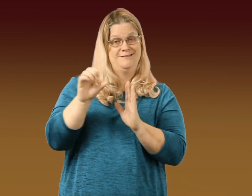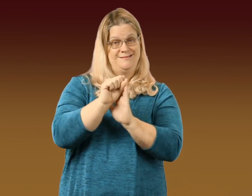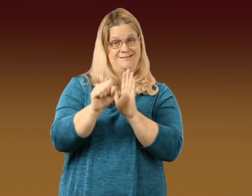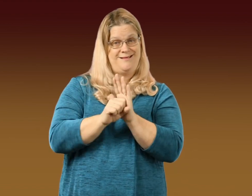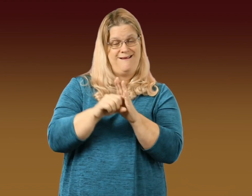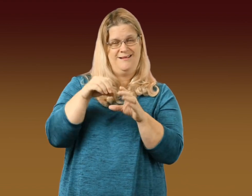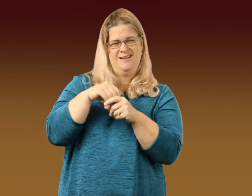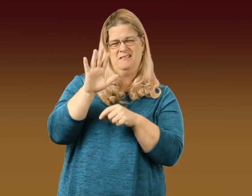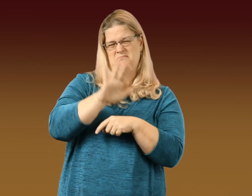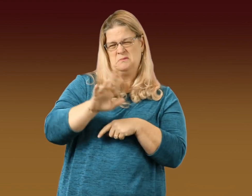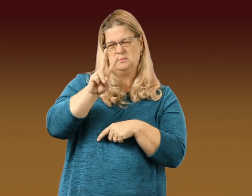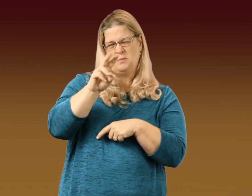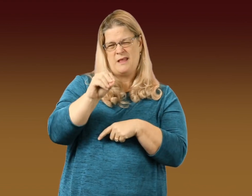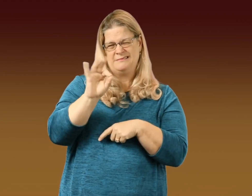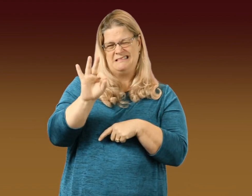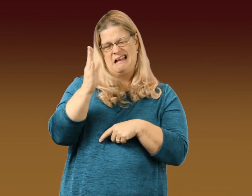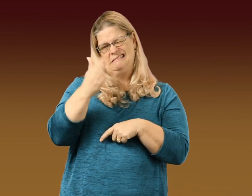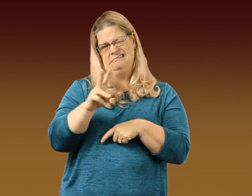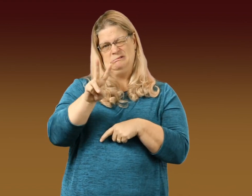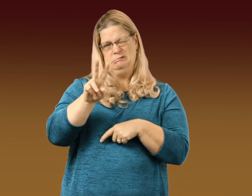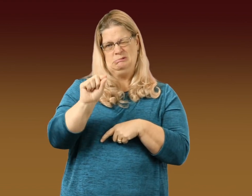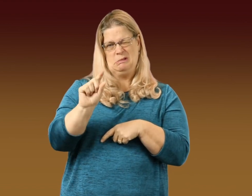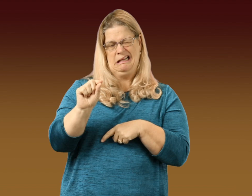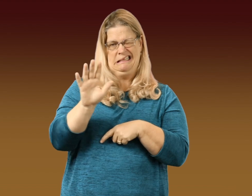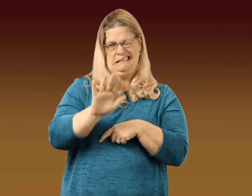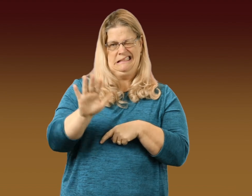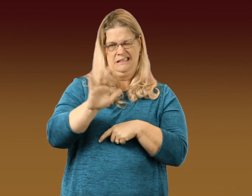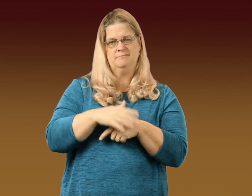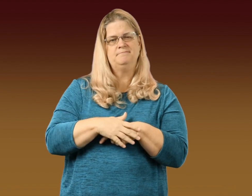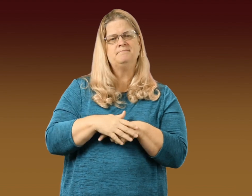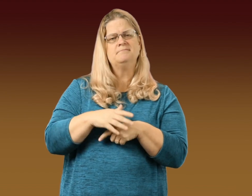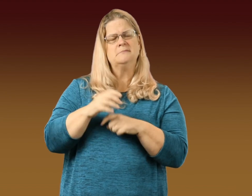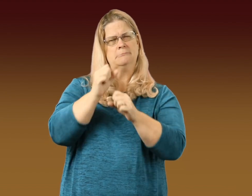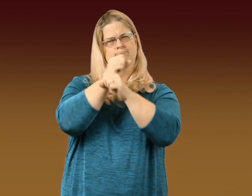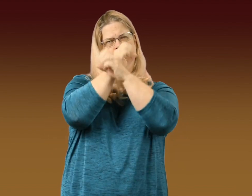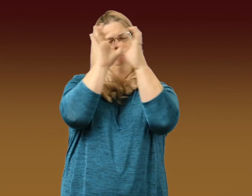There was a study done in Washington State in 2009-2010.